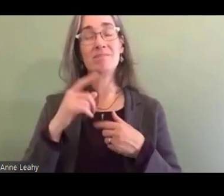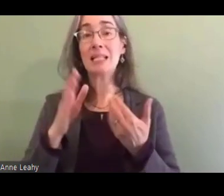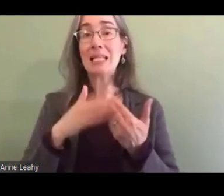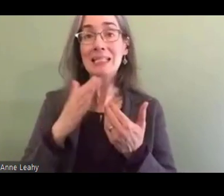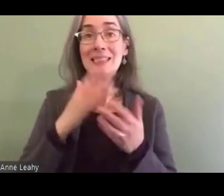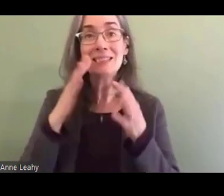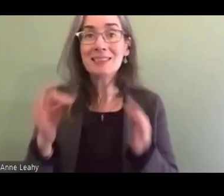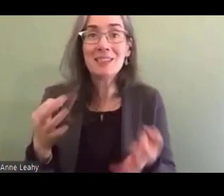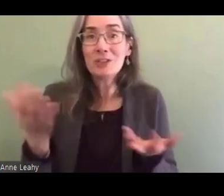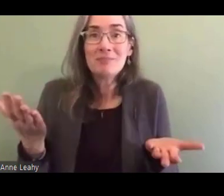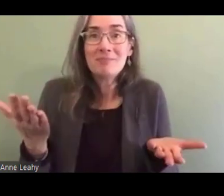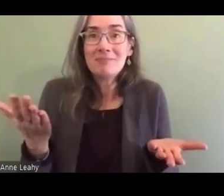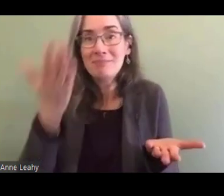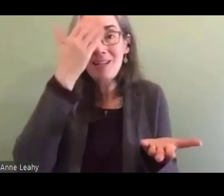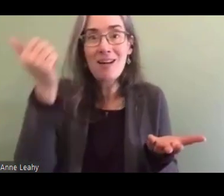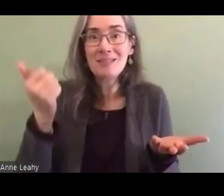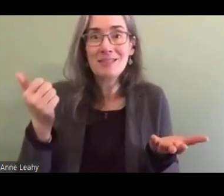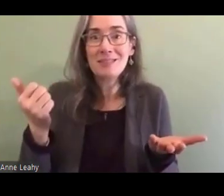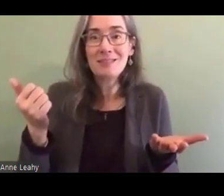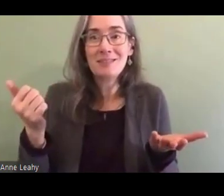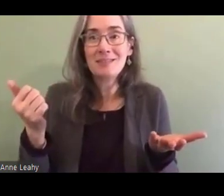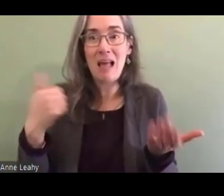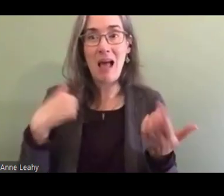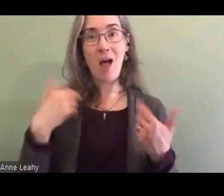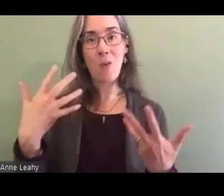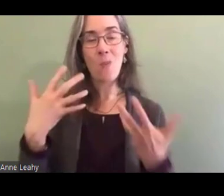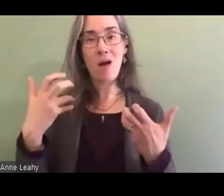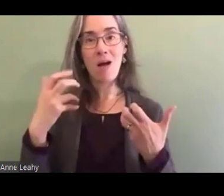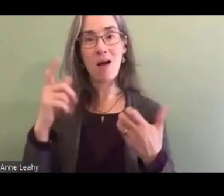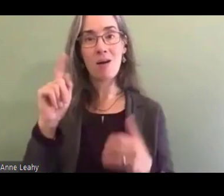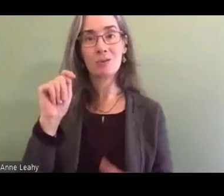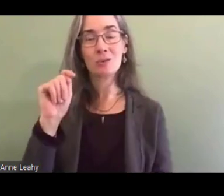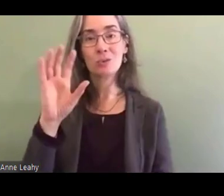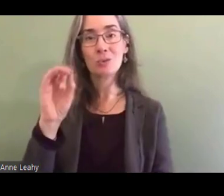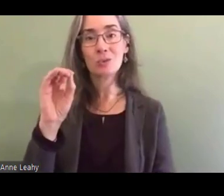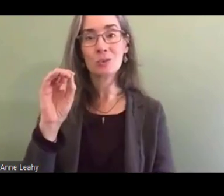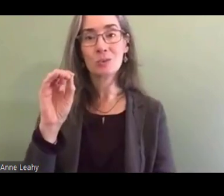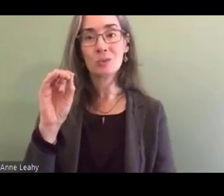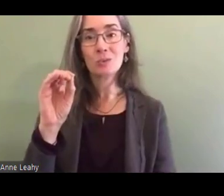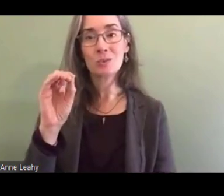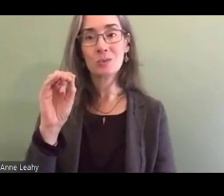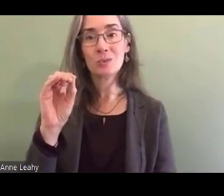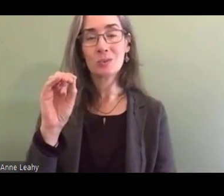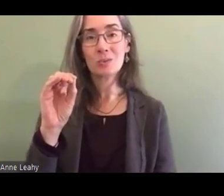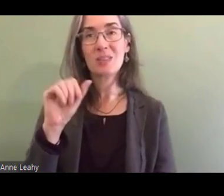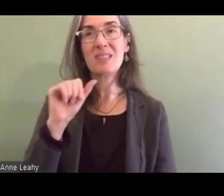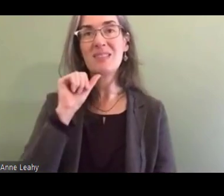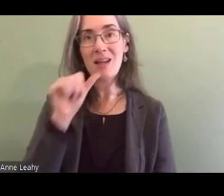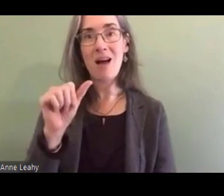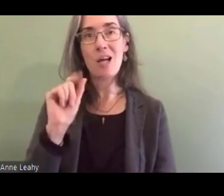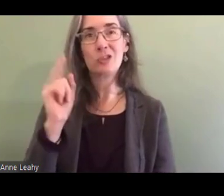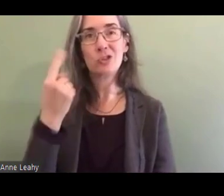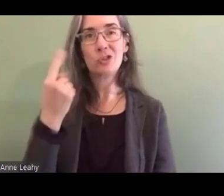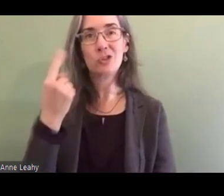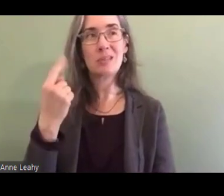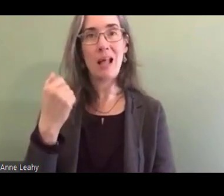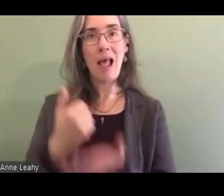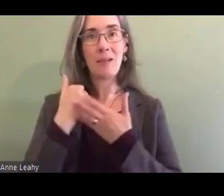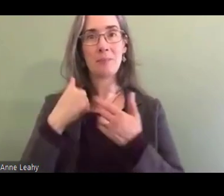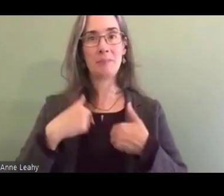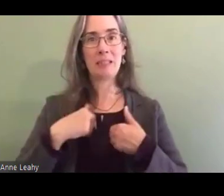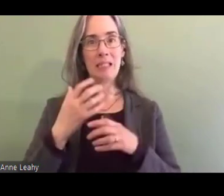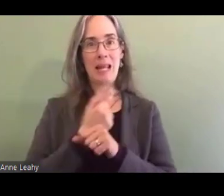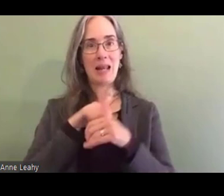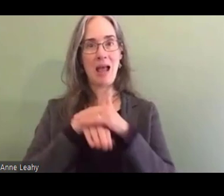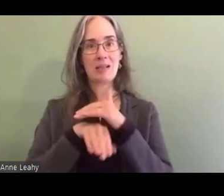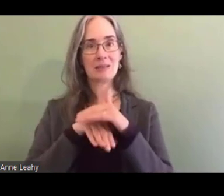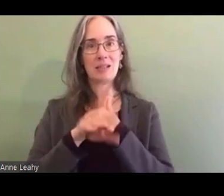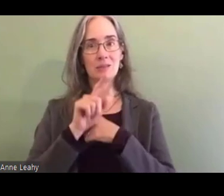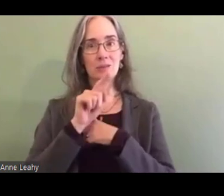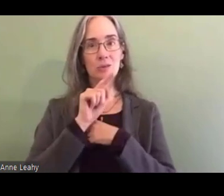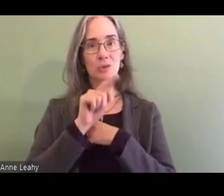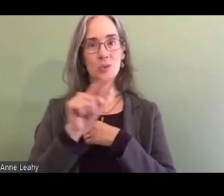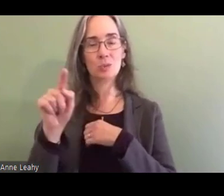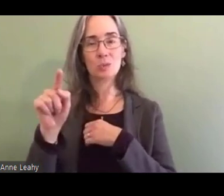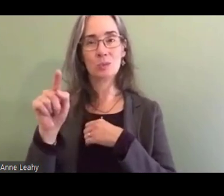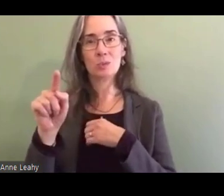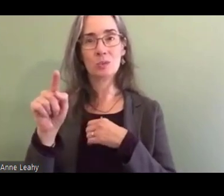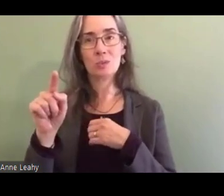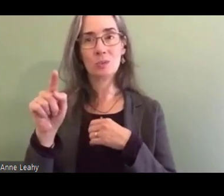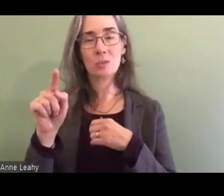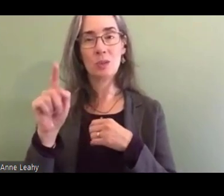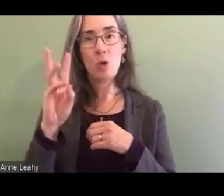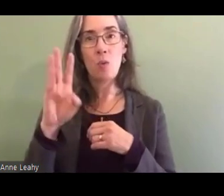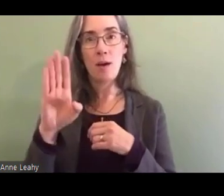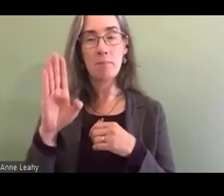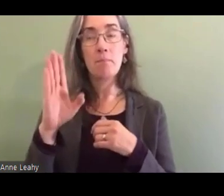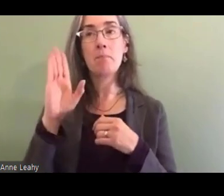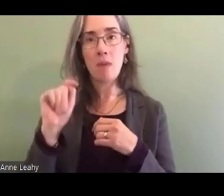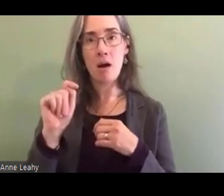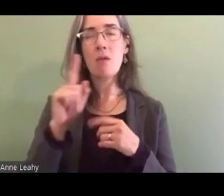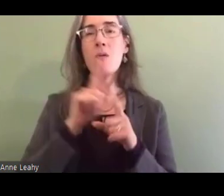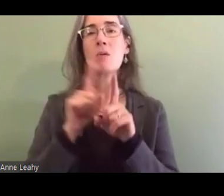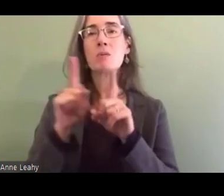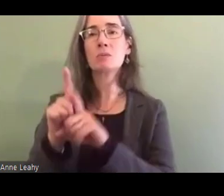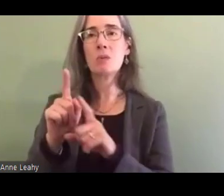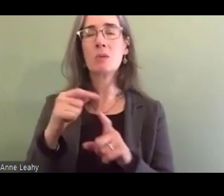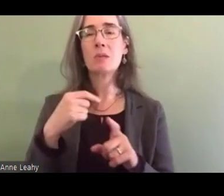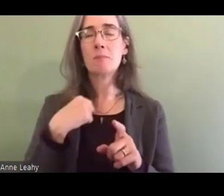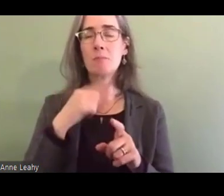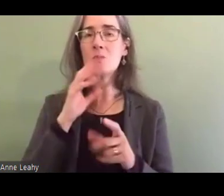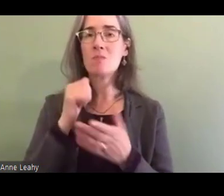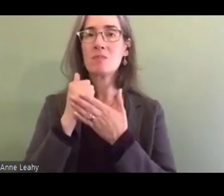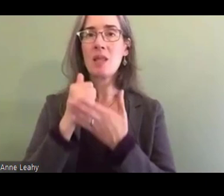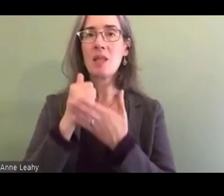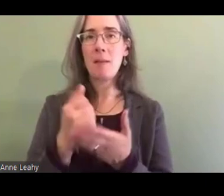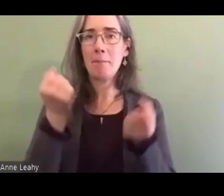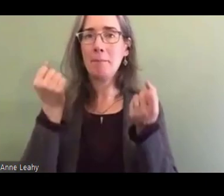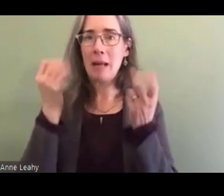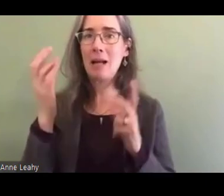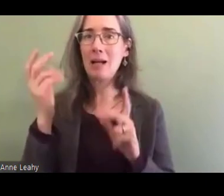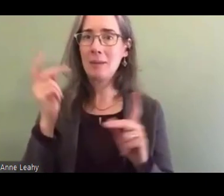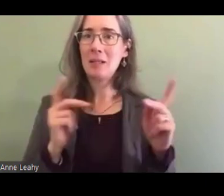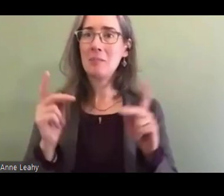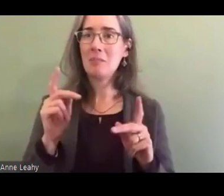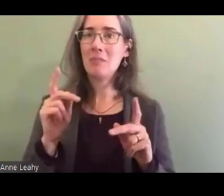I wanted to not just help me to gain access to the Web but also to help many people gain access.